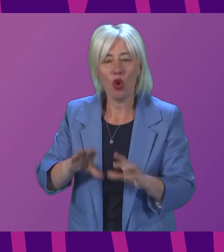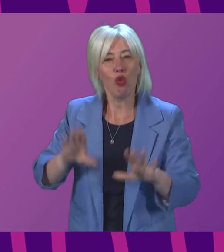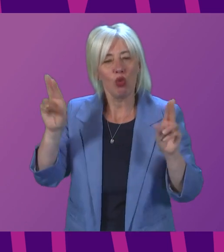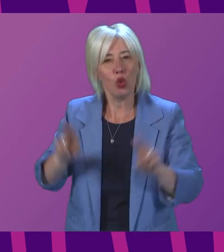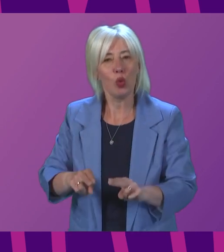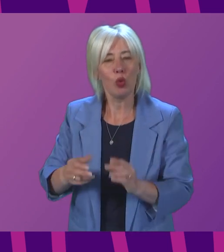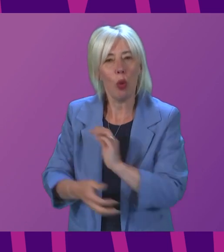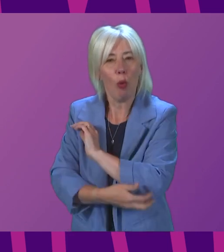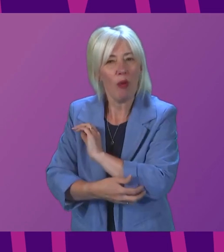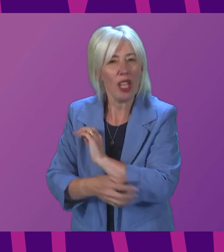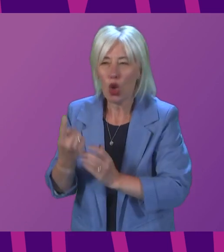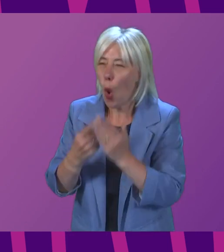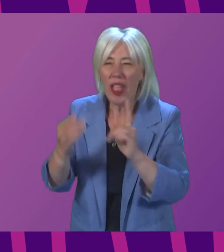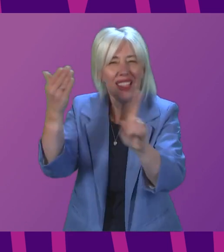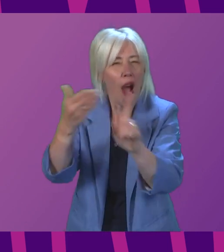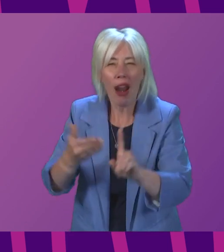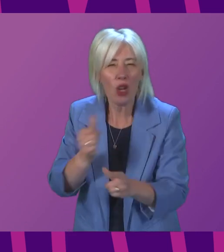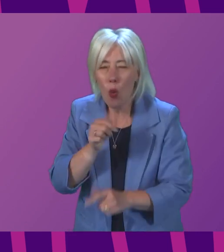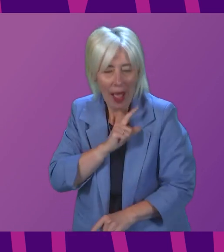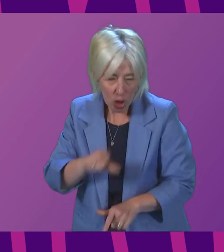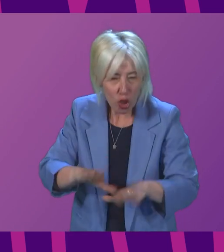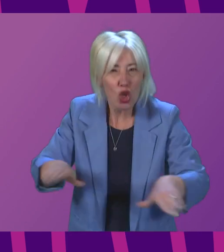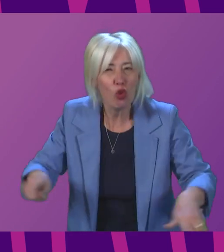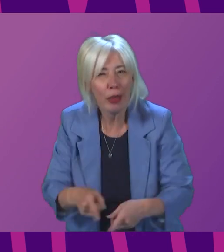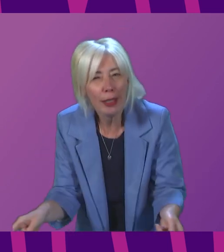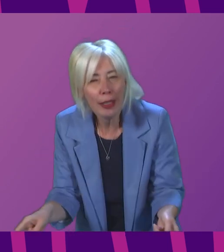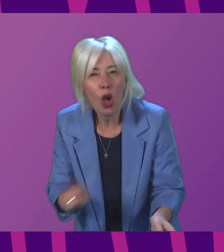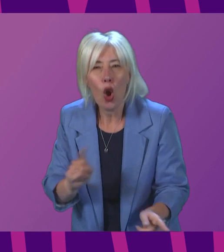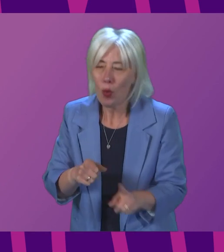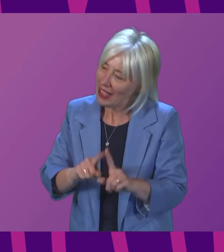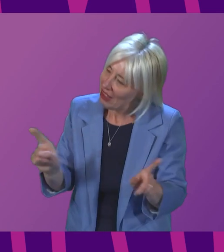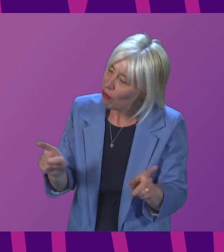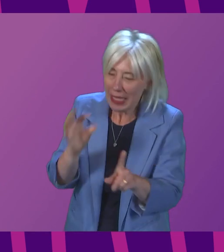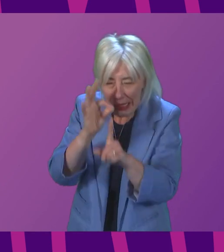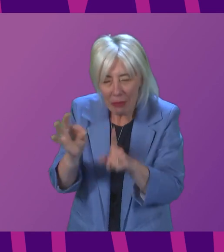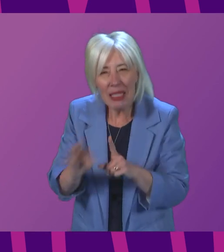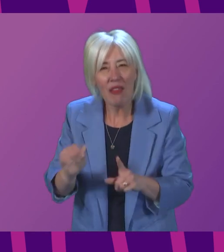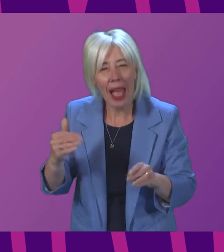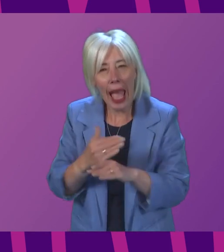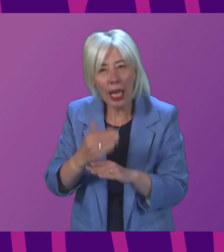they are children. What different and specific actions will the First Minister’s Government take to lift